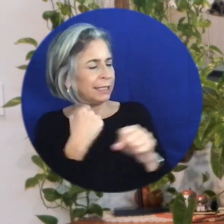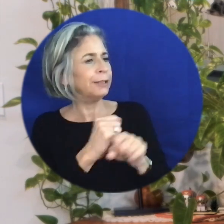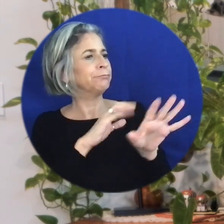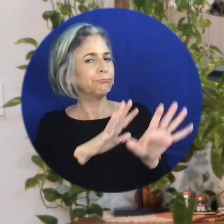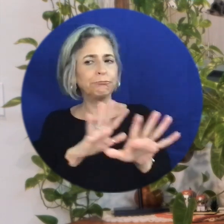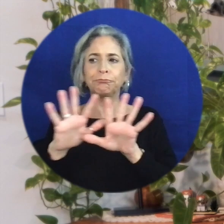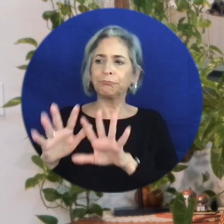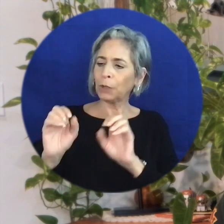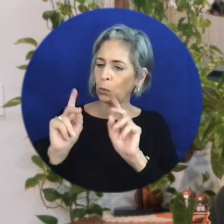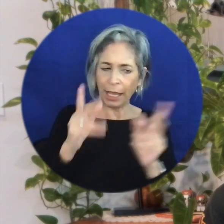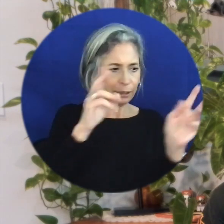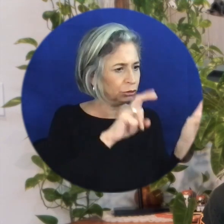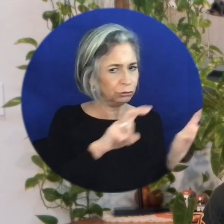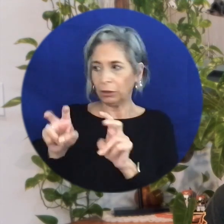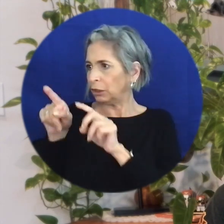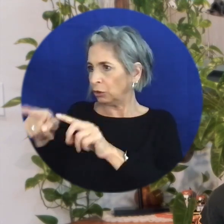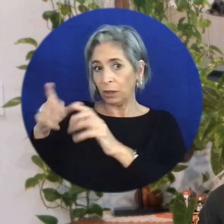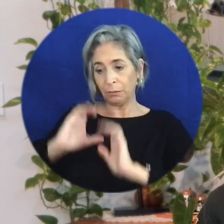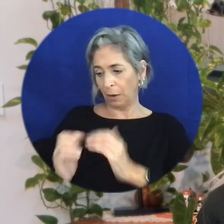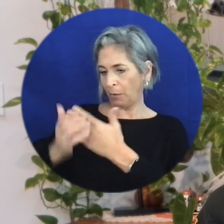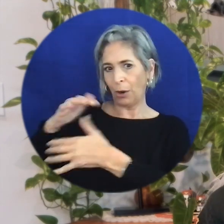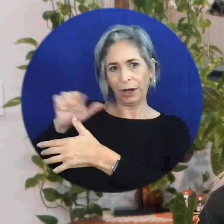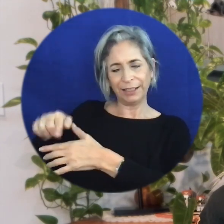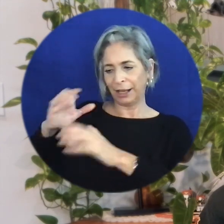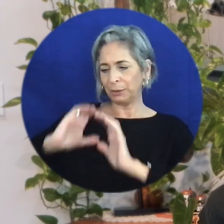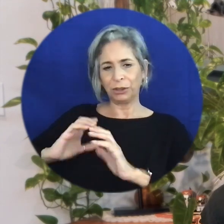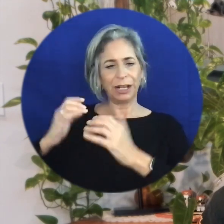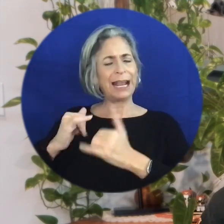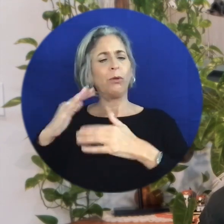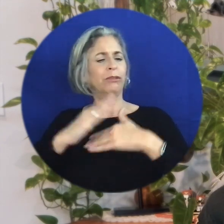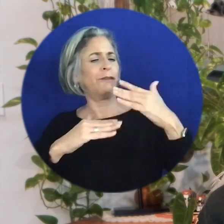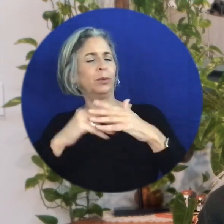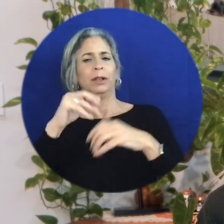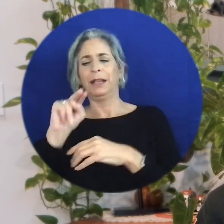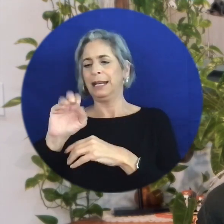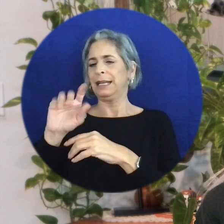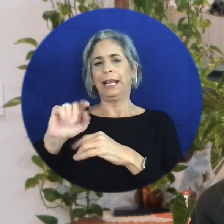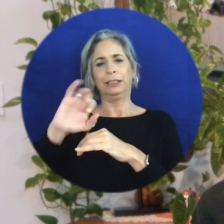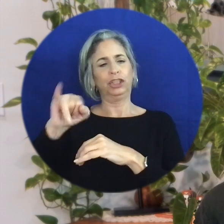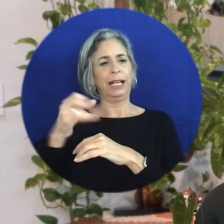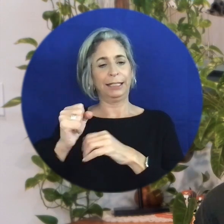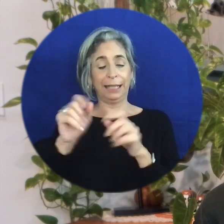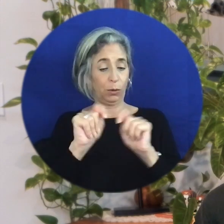We chilled with this for a year. It gave us what we needed and let us shift our focus back to our customers. Now that we're comfortable with Next.js,